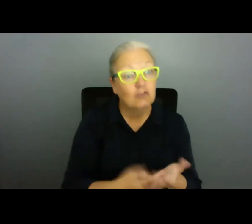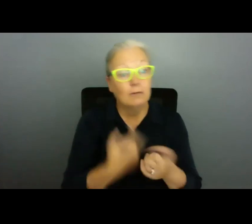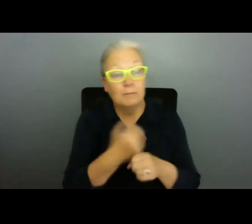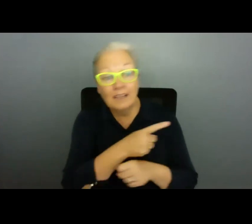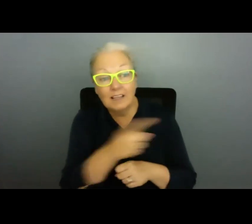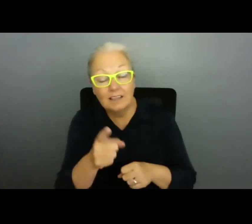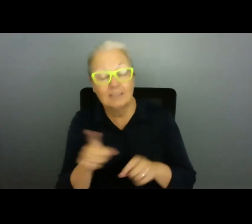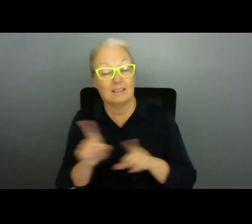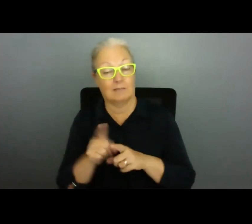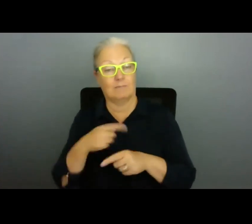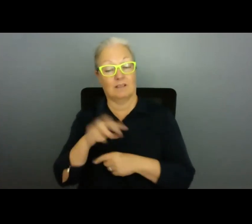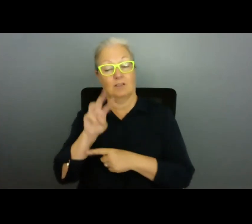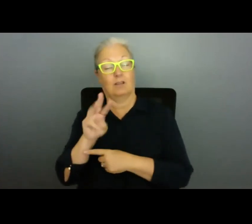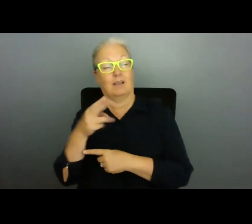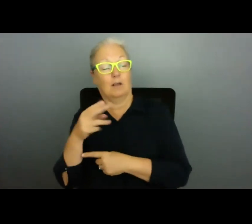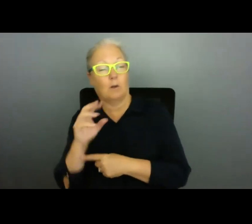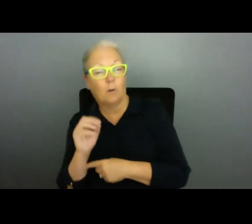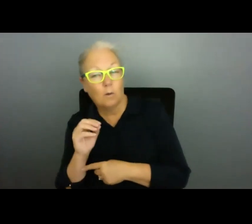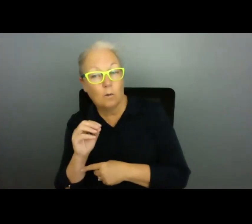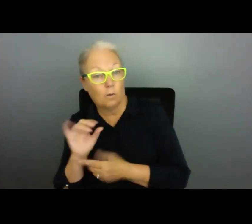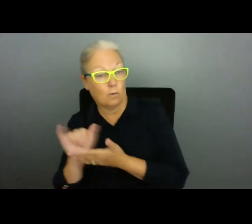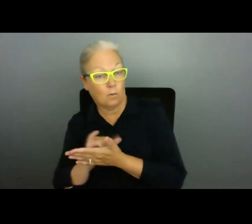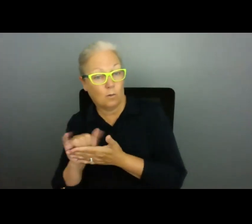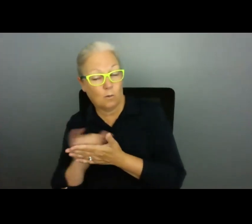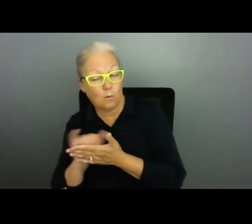and elsewhere work very closely within the un system to better position